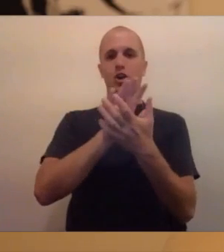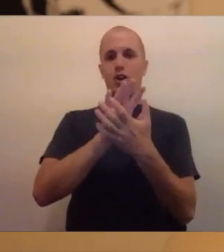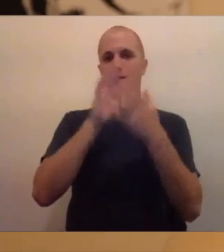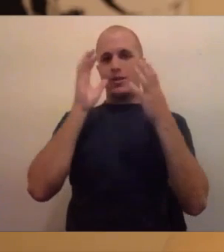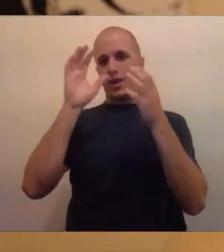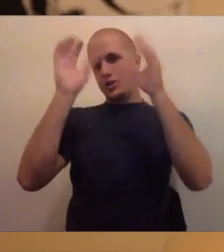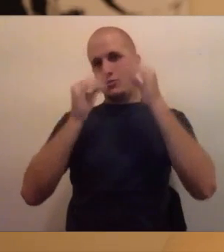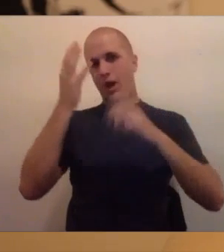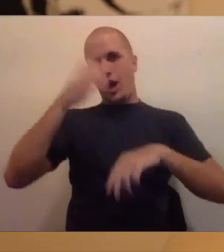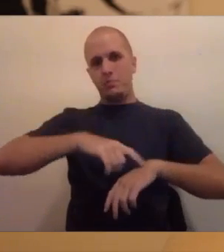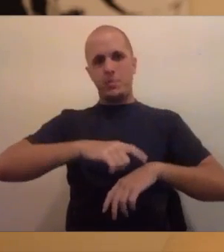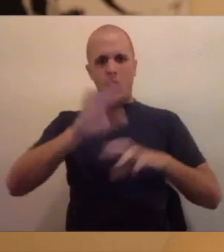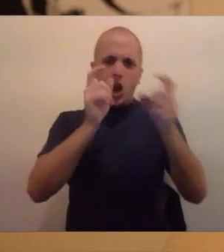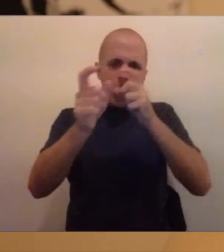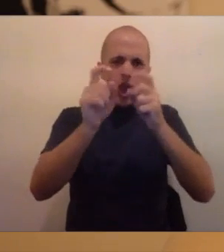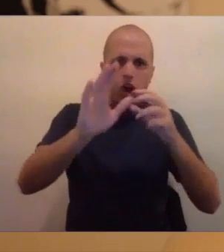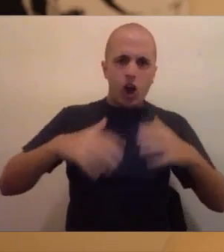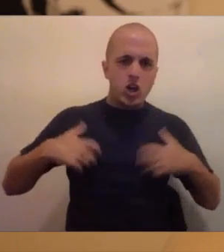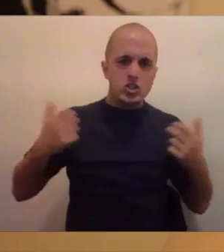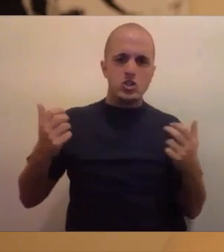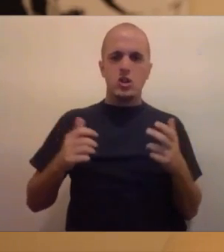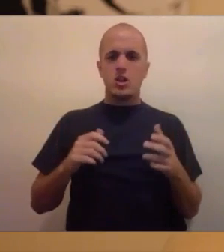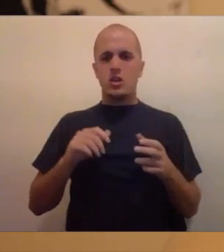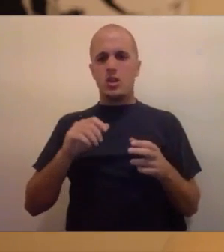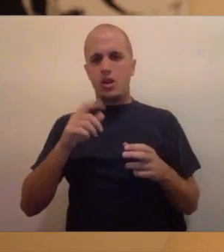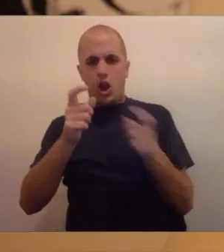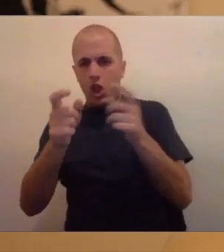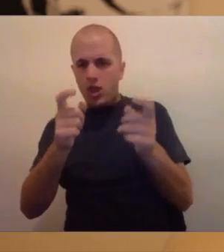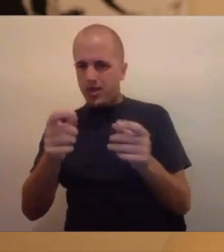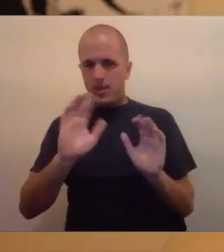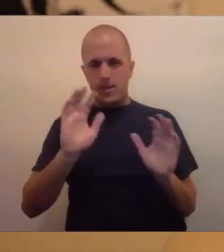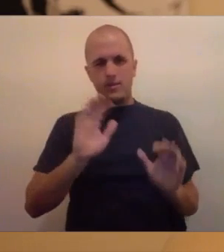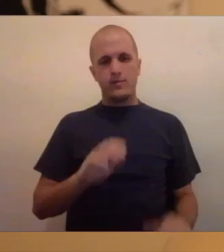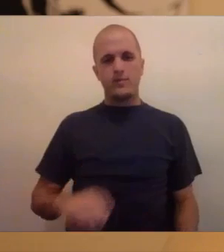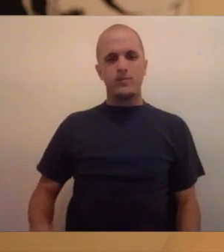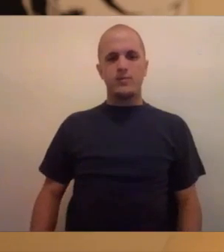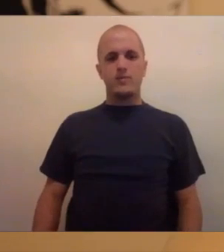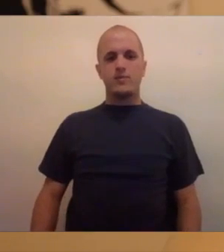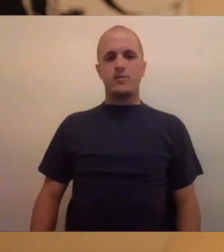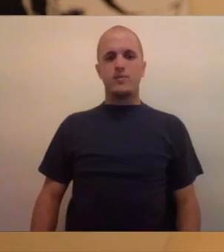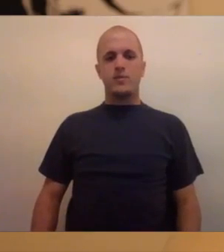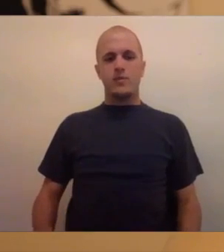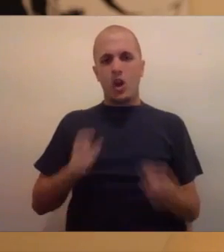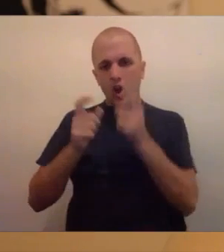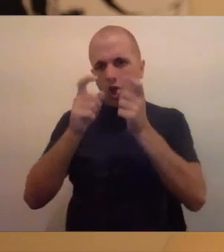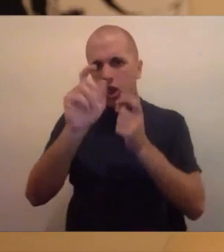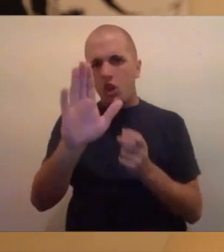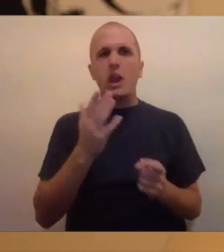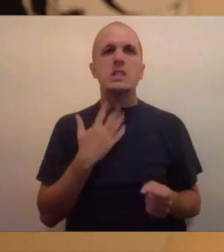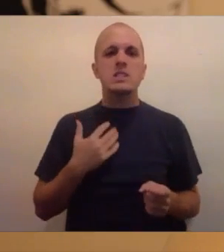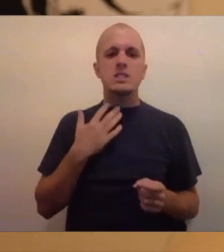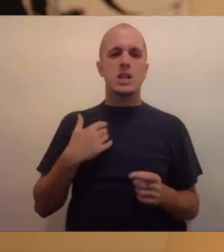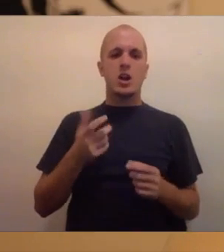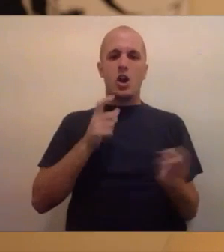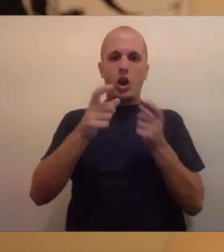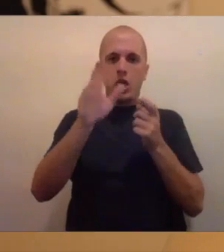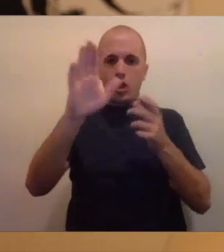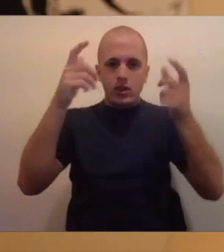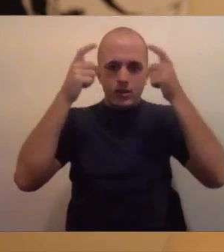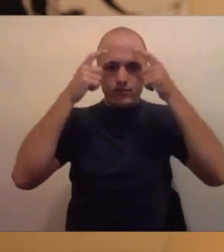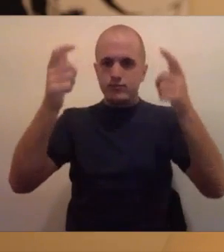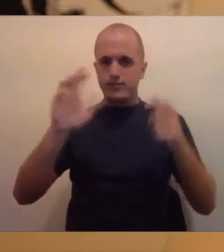That is your religious teacher maybe. They try to control, 'Hey, control your anger.'